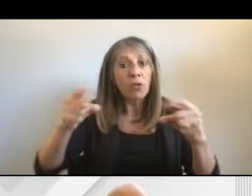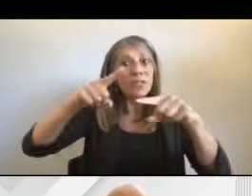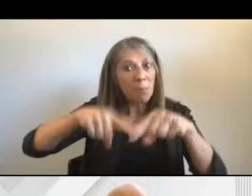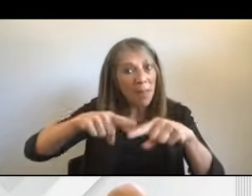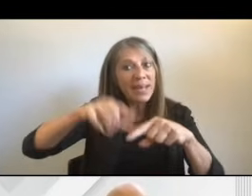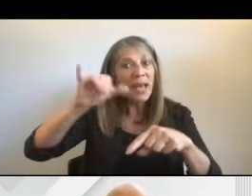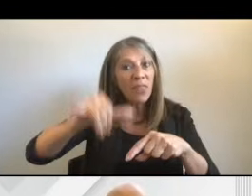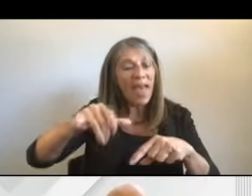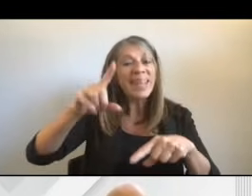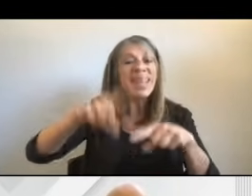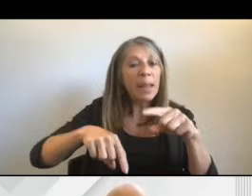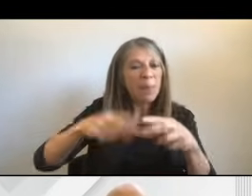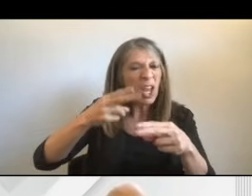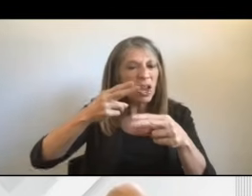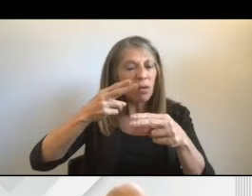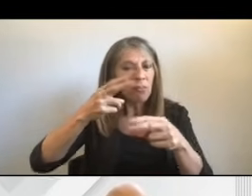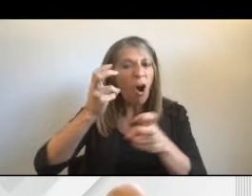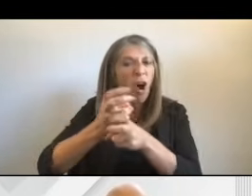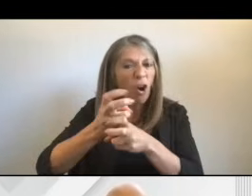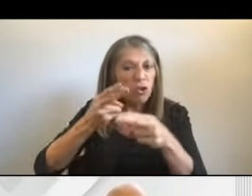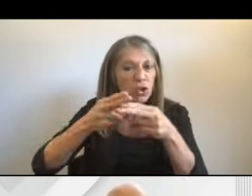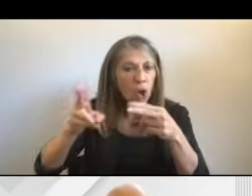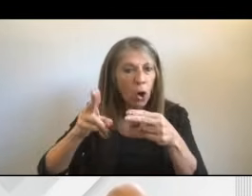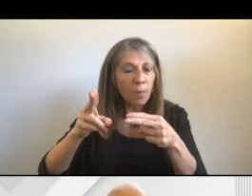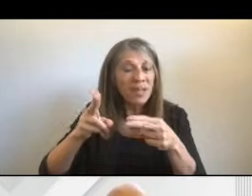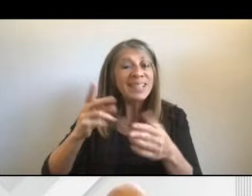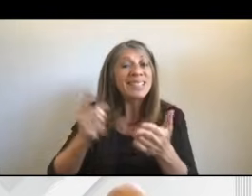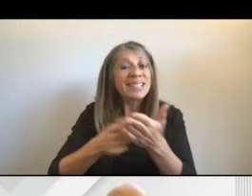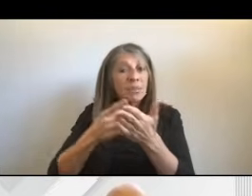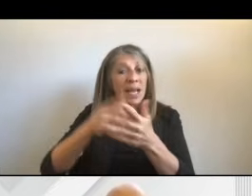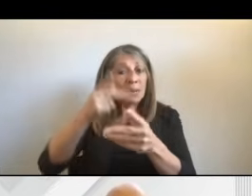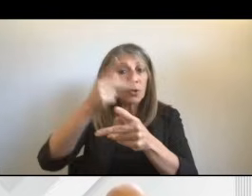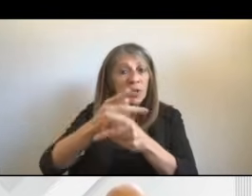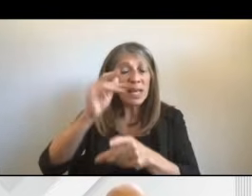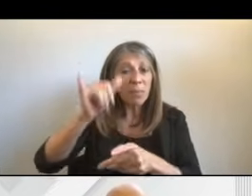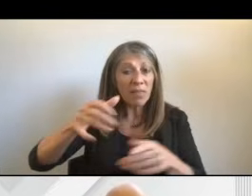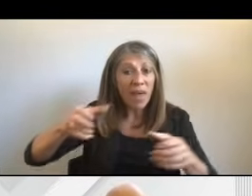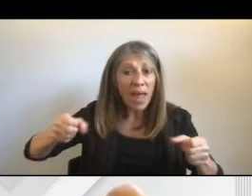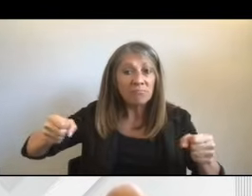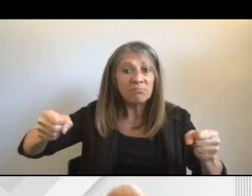be abrasive. And they're also sometimes keeping their hand on the handrail all the way down and